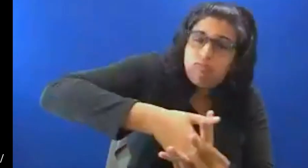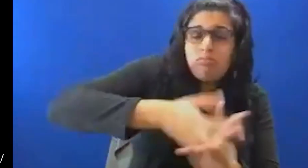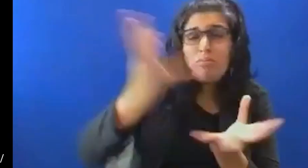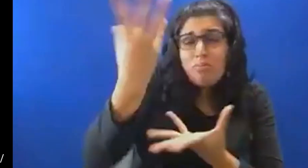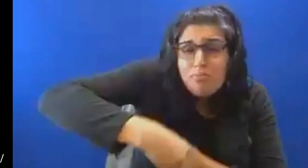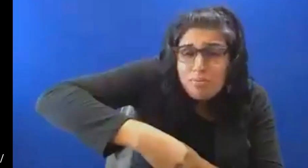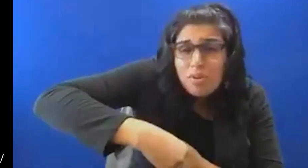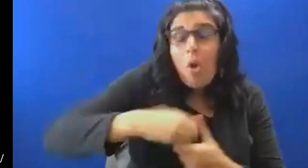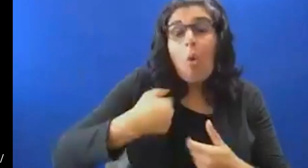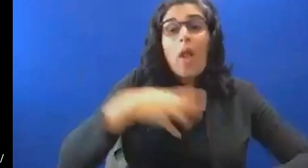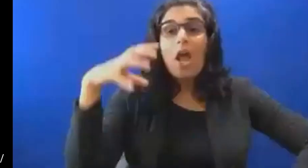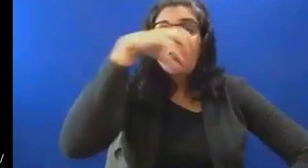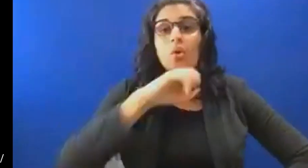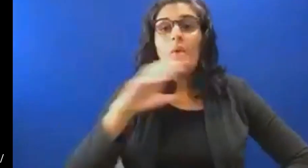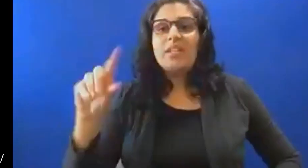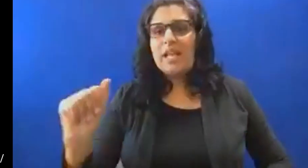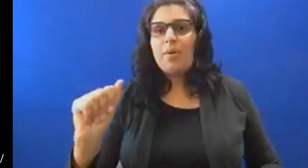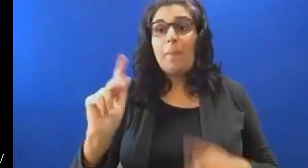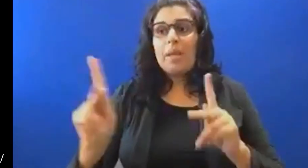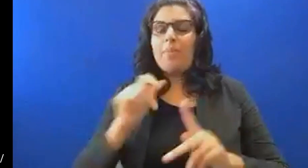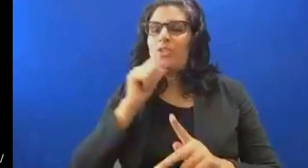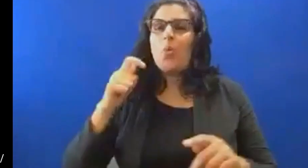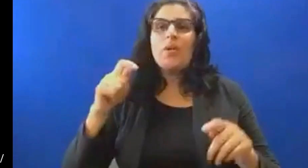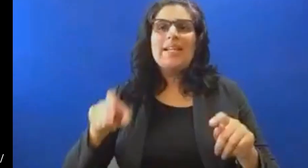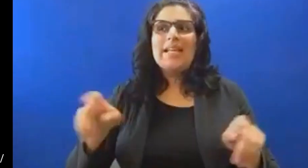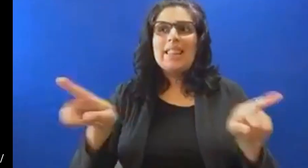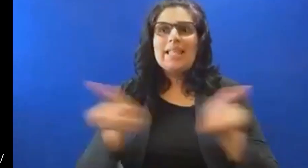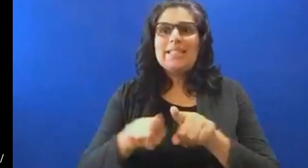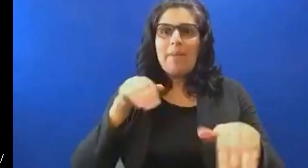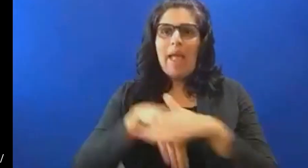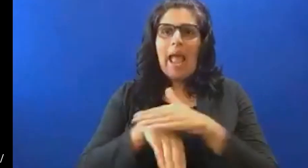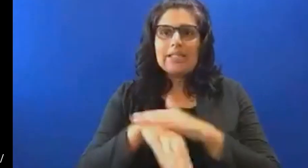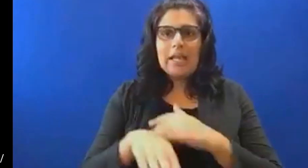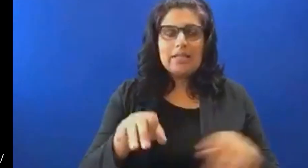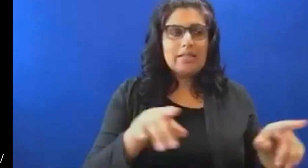people don't need the same access that non-disabled people do to these systems, to these services.